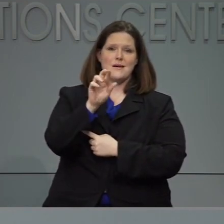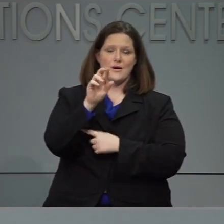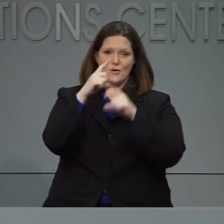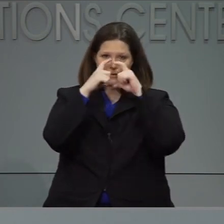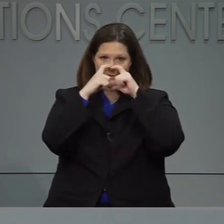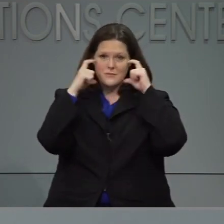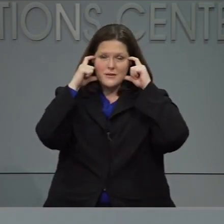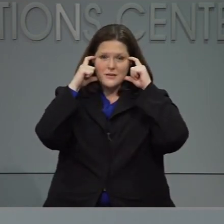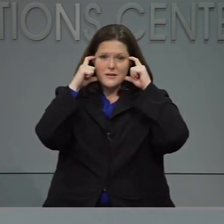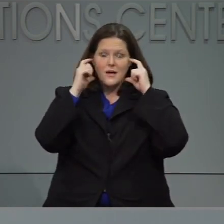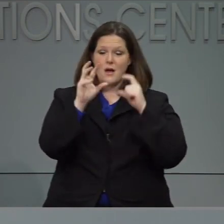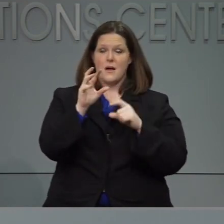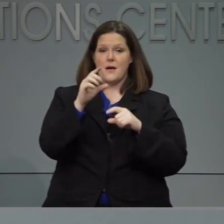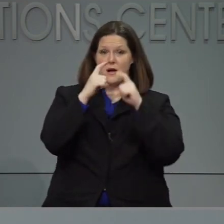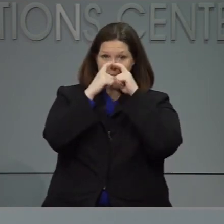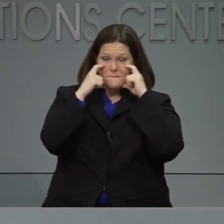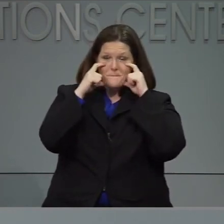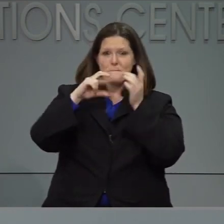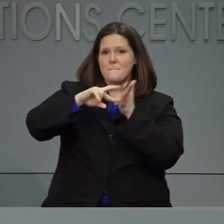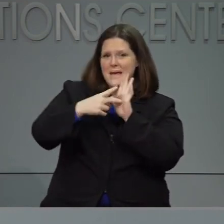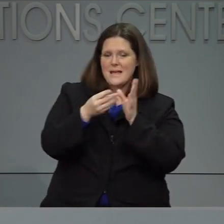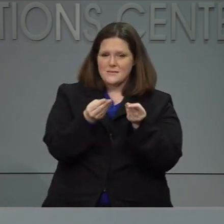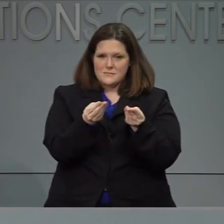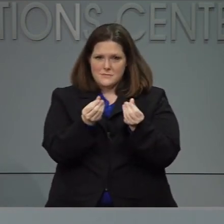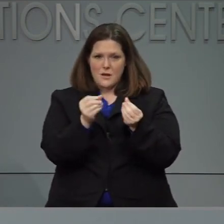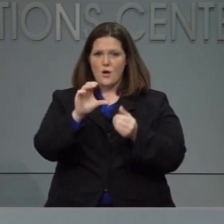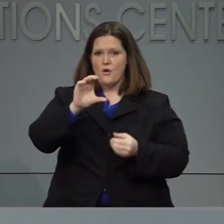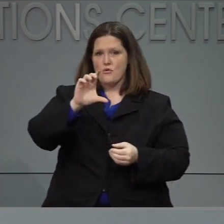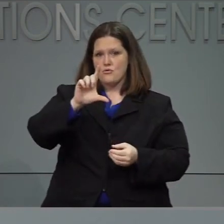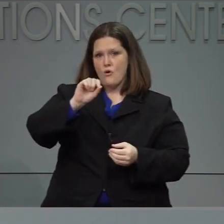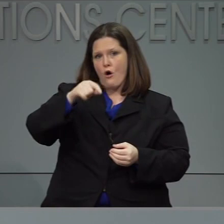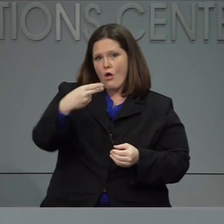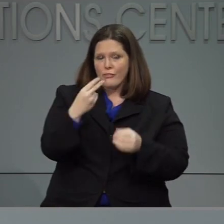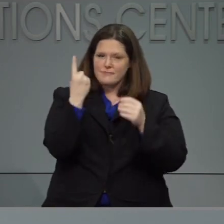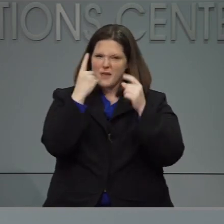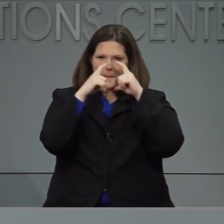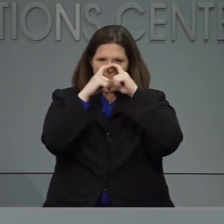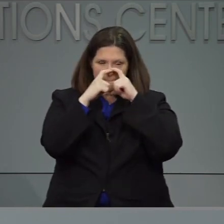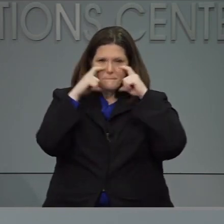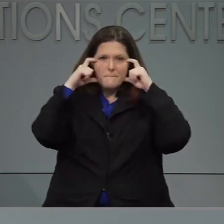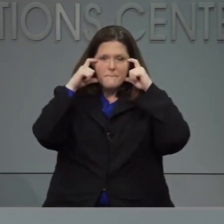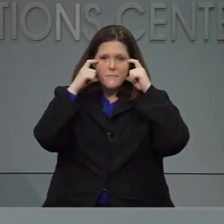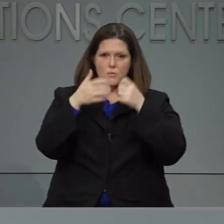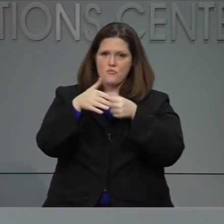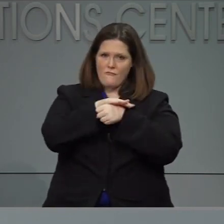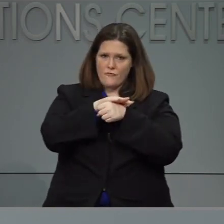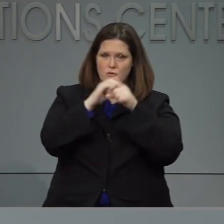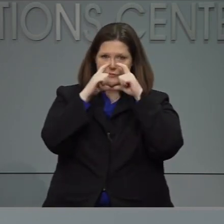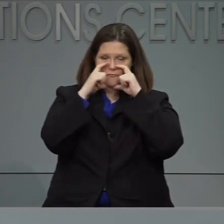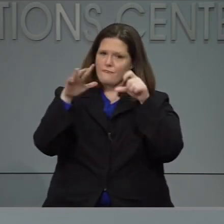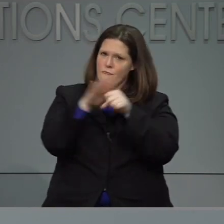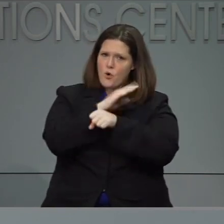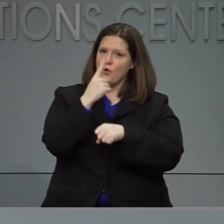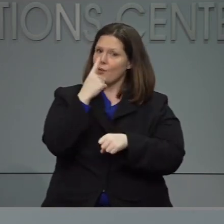YOU KNOW THIS MEANS WEARING A CLOTH MASK OVER YOUR MOUTH AND YOUR NOSE. WHENEVER YOU'RE IN PUBLIC MEANING WHEN EVERY YEAR